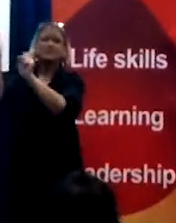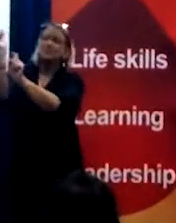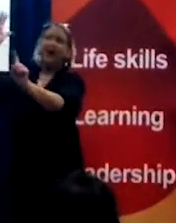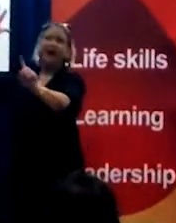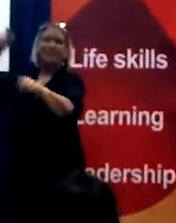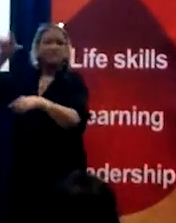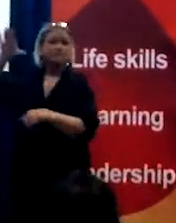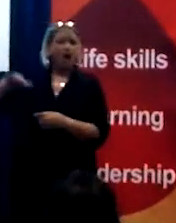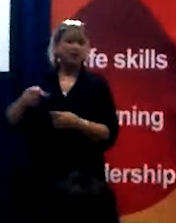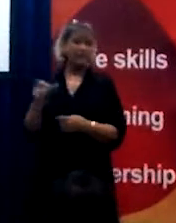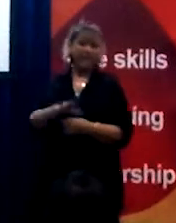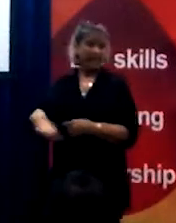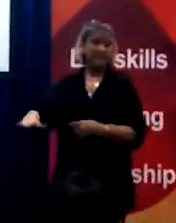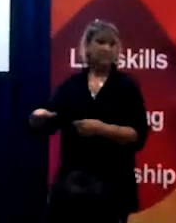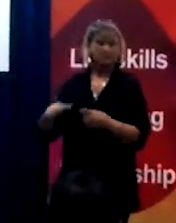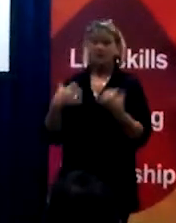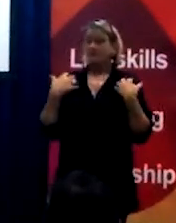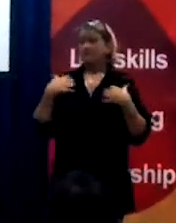The kids are just thriving in the classes.